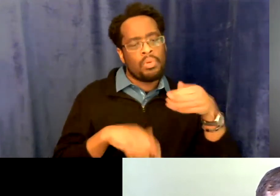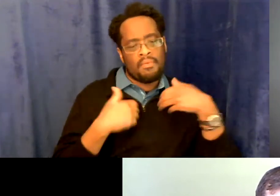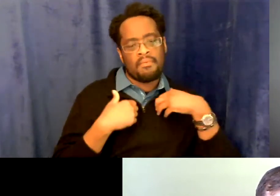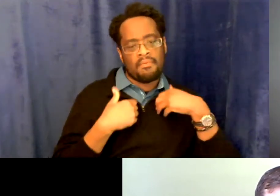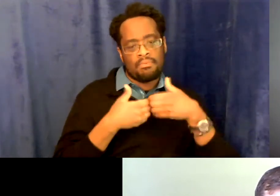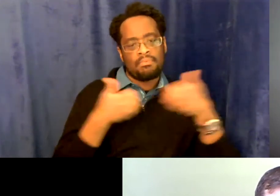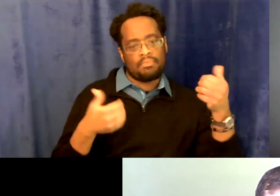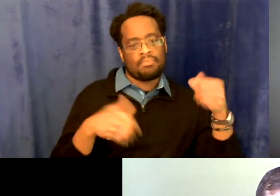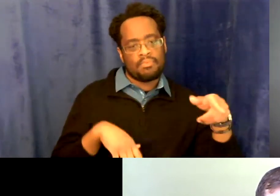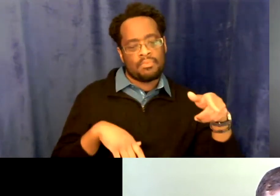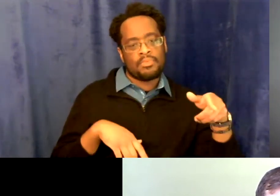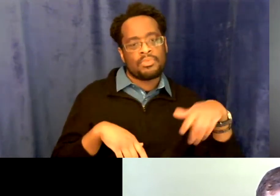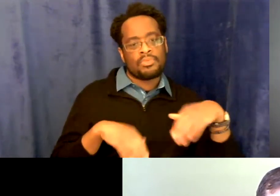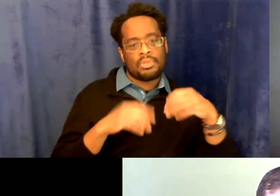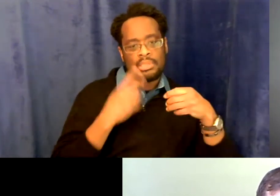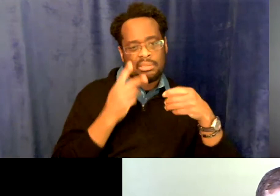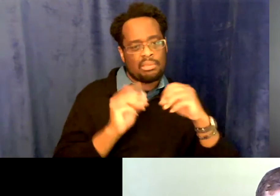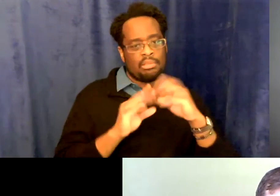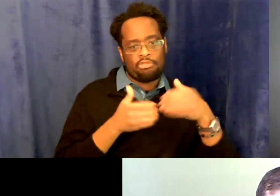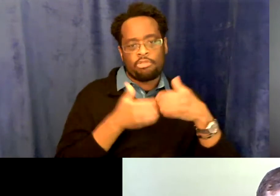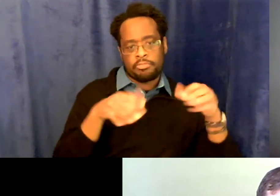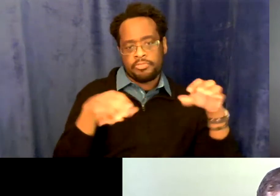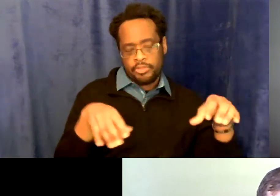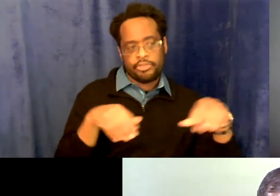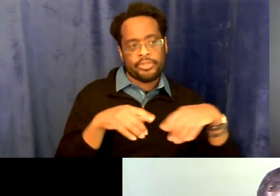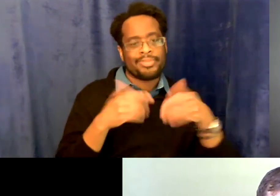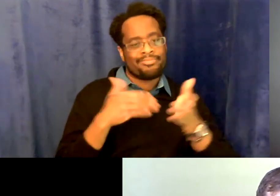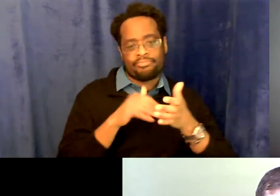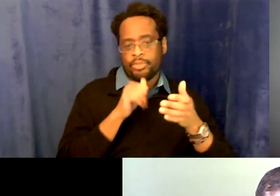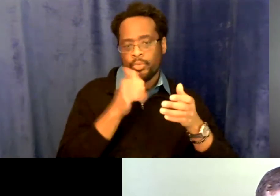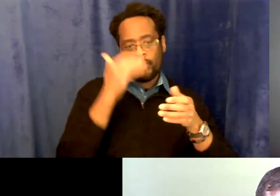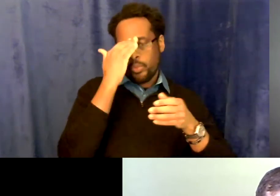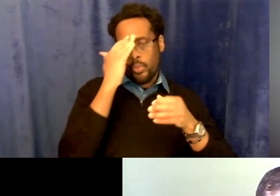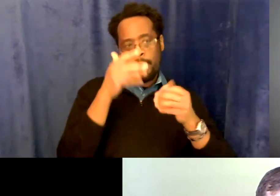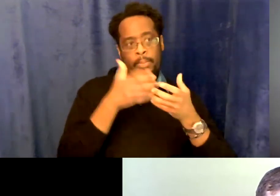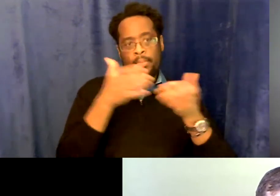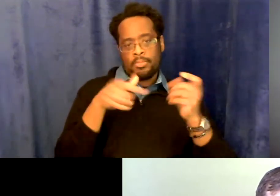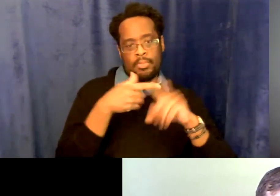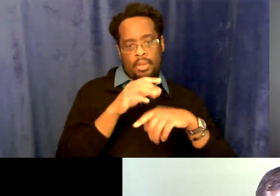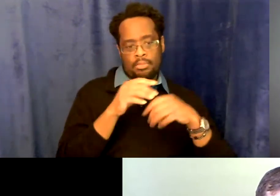location i do know that south africa because they had apartheid and the segregation that was there